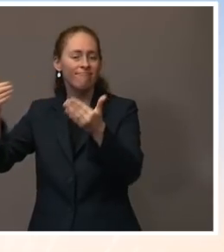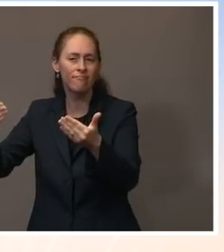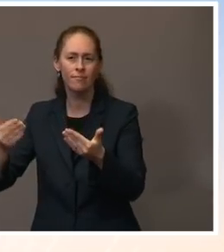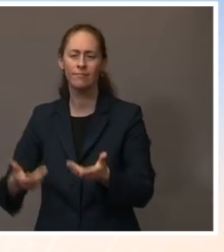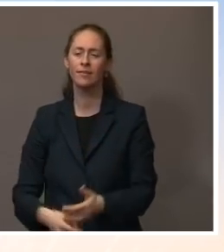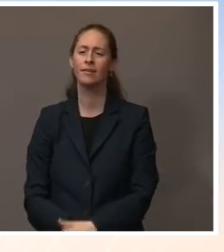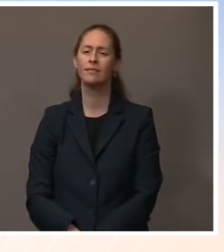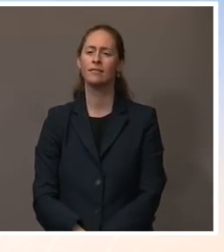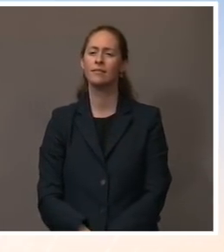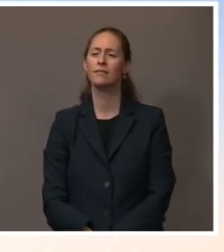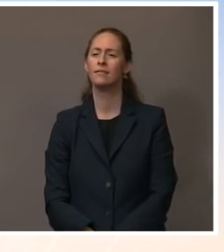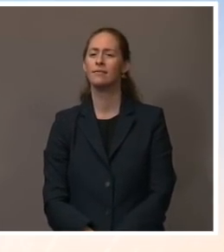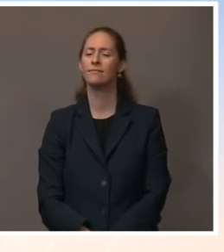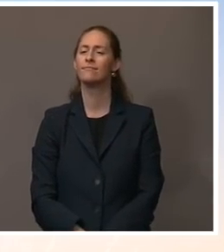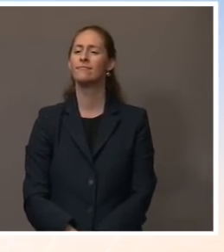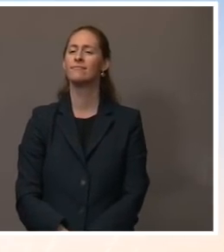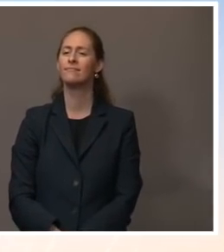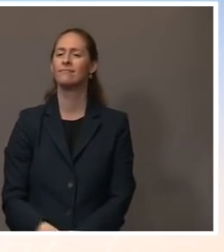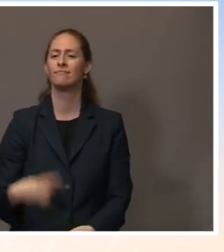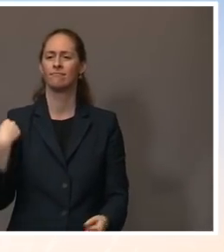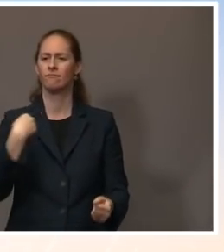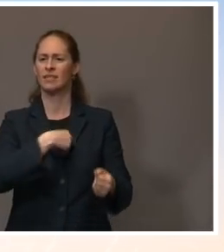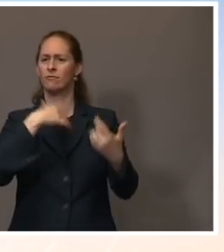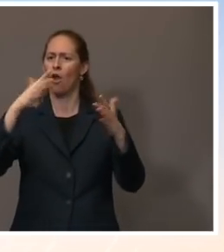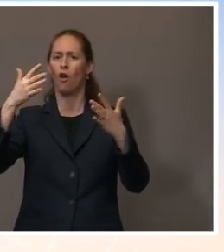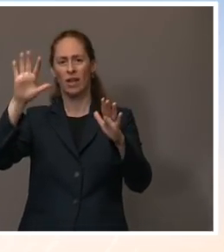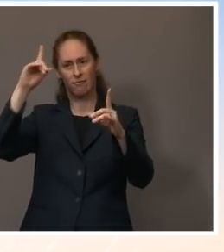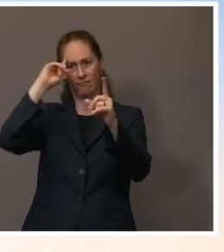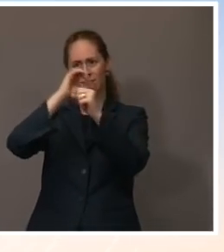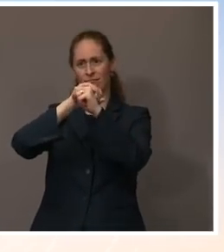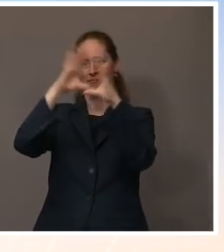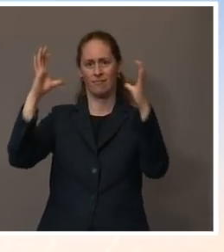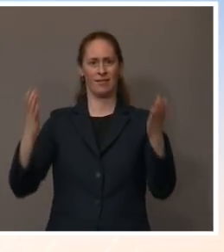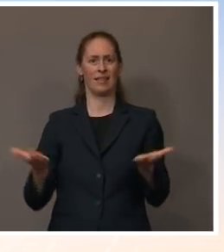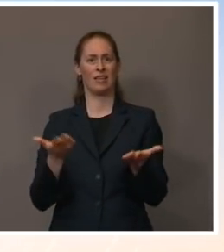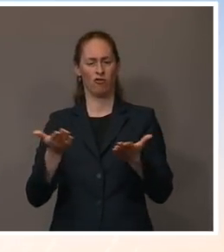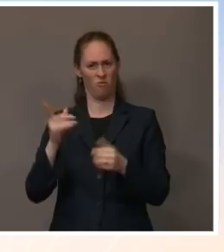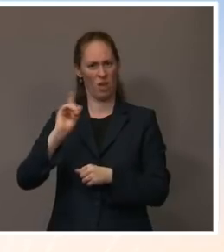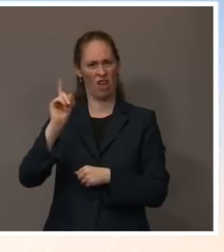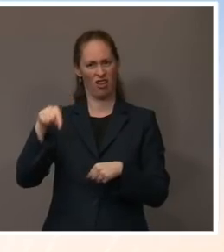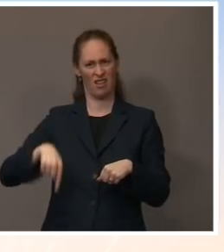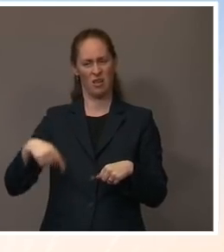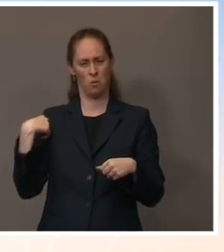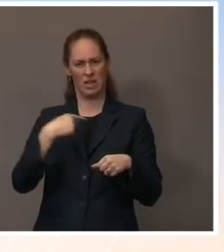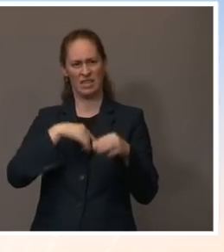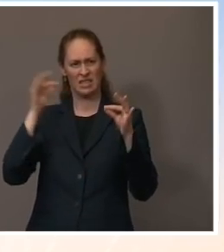here, set in the White House. I'm -- The Press: Is there anything you'd recommend the country not do, given that the goal was not reached? Ms. Psaki: Well, this was always